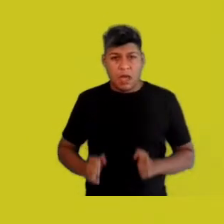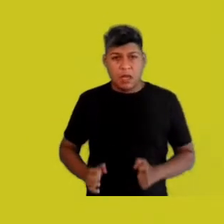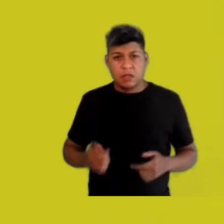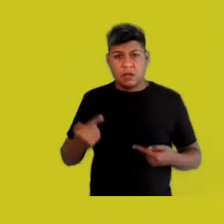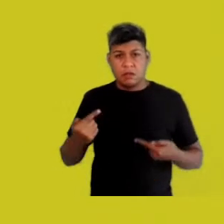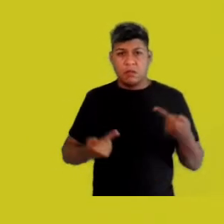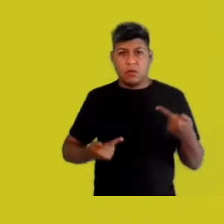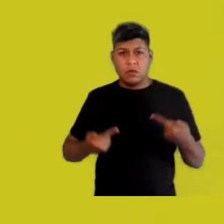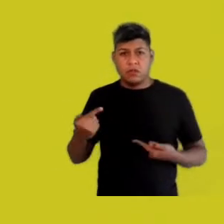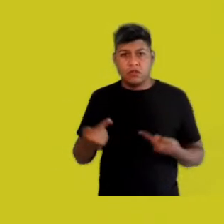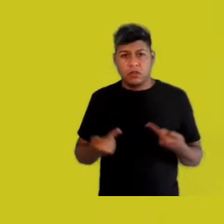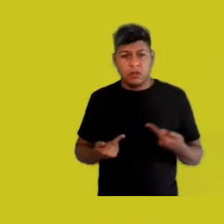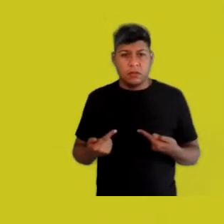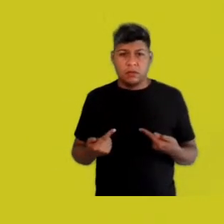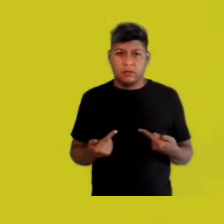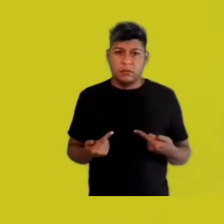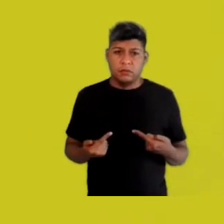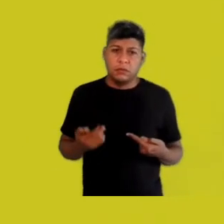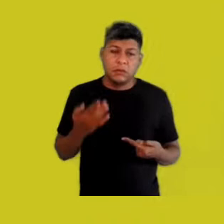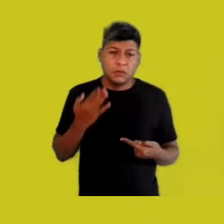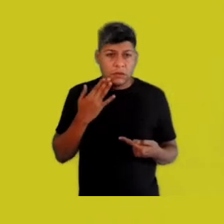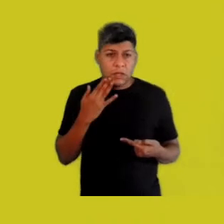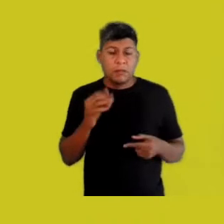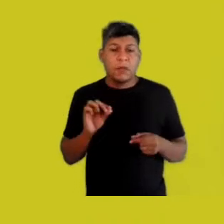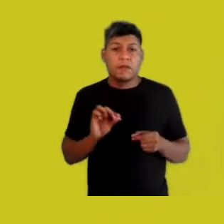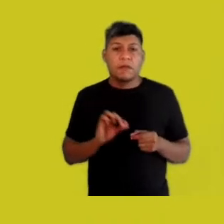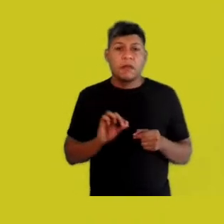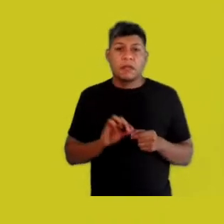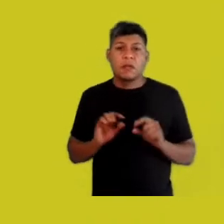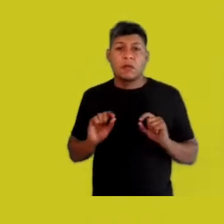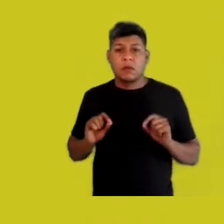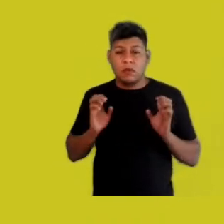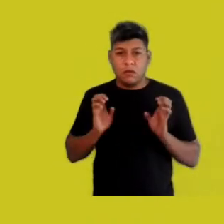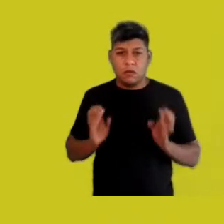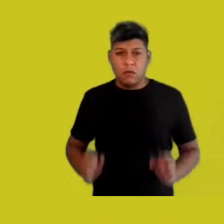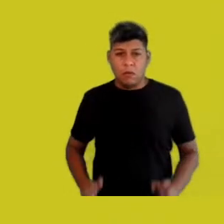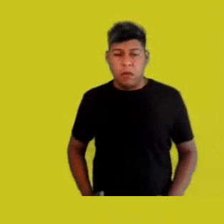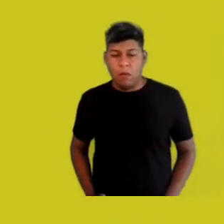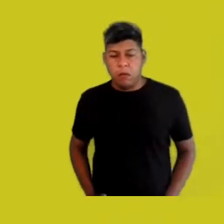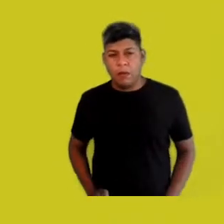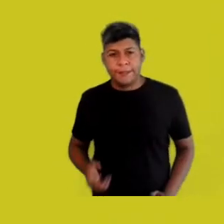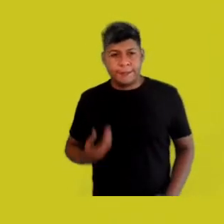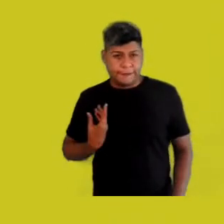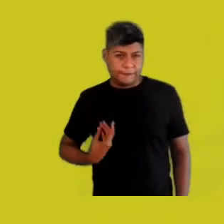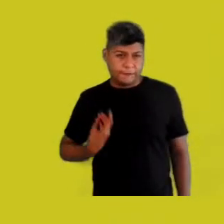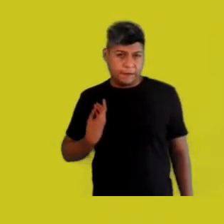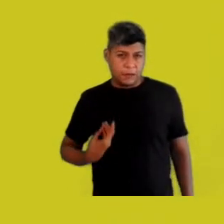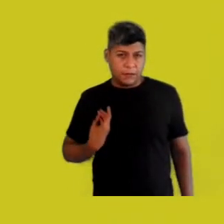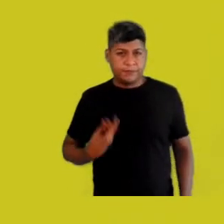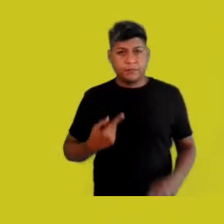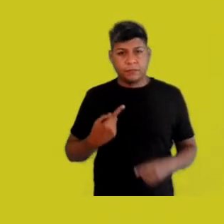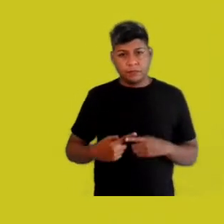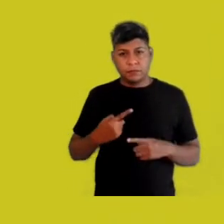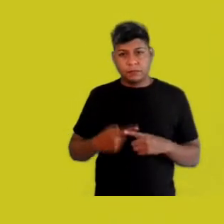If it isn’t through that, the ethics of ways of existence won’t happen.